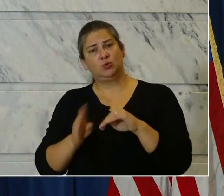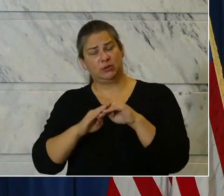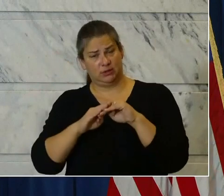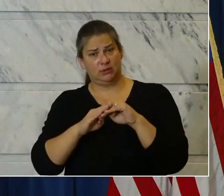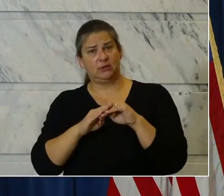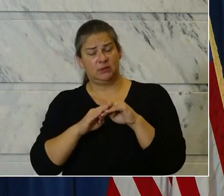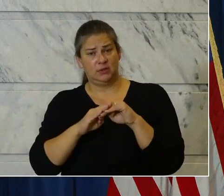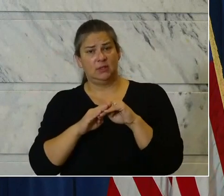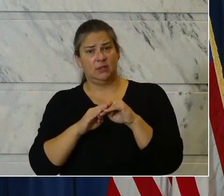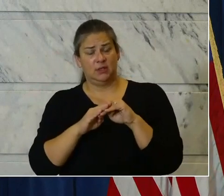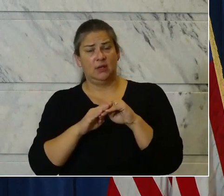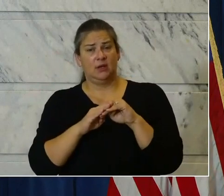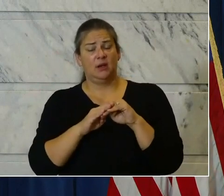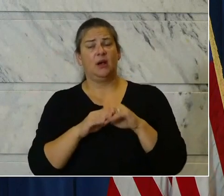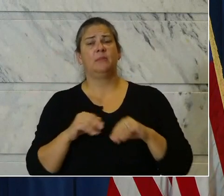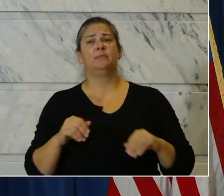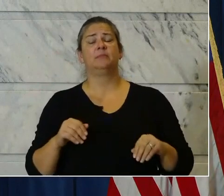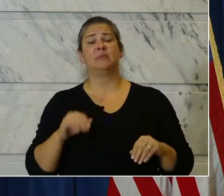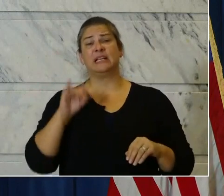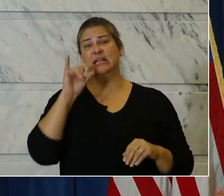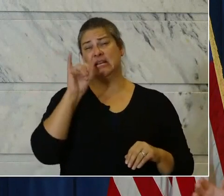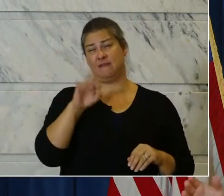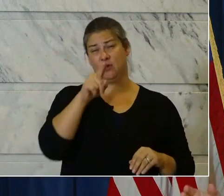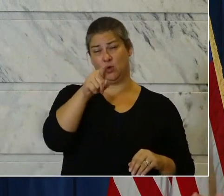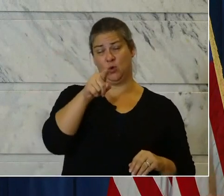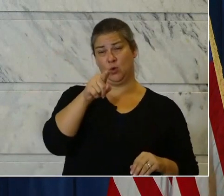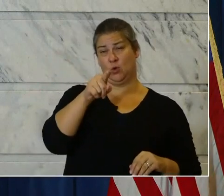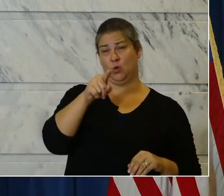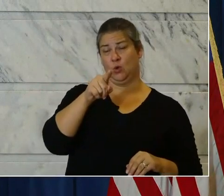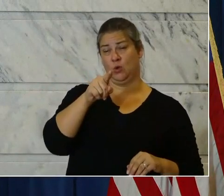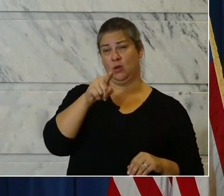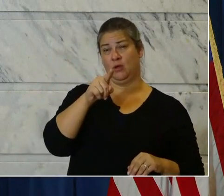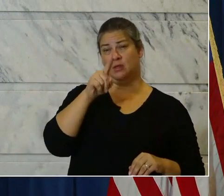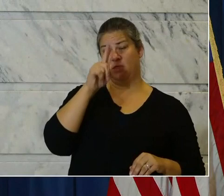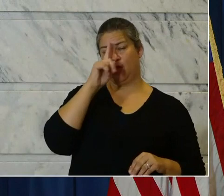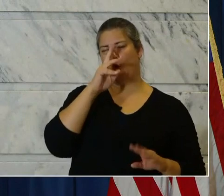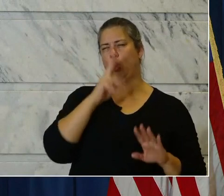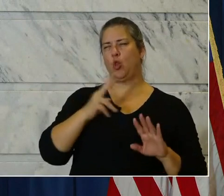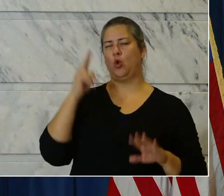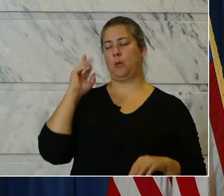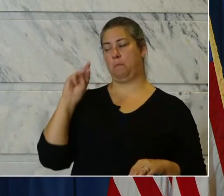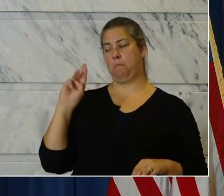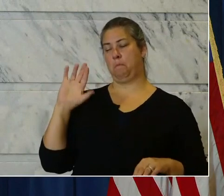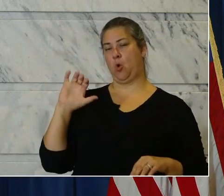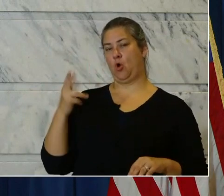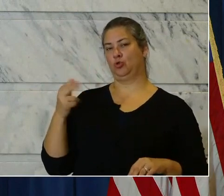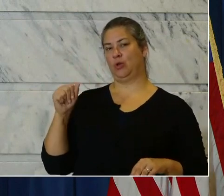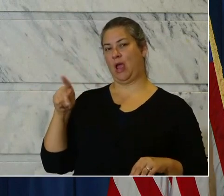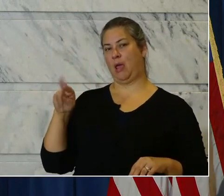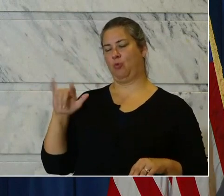SEVEN WHAT'S DRIVING THE INCREASE AND I'M MOST OF THE THINGS THAT WERE ON THAT LIST-